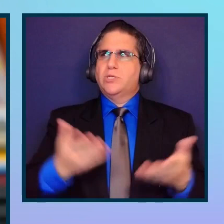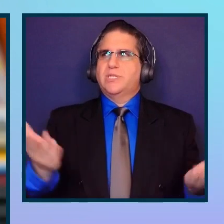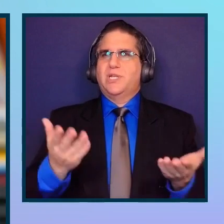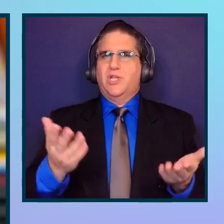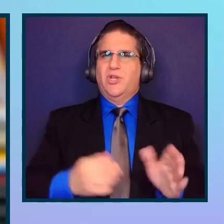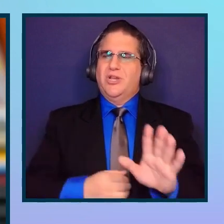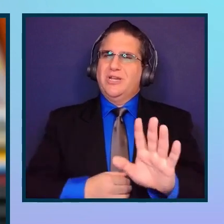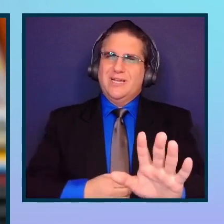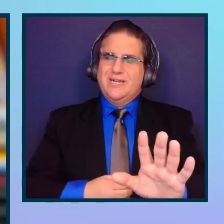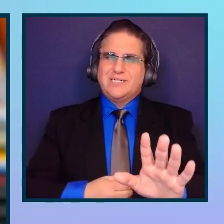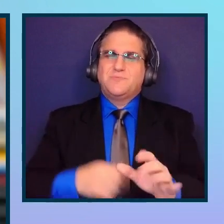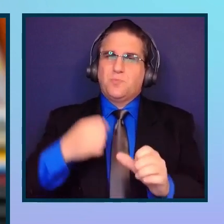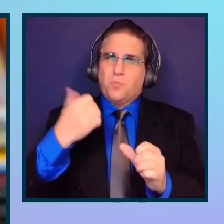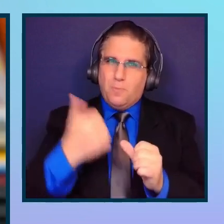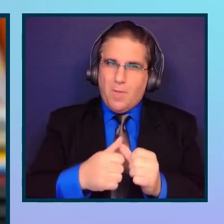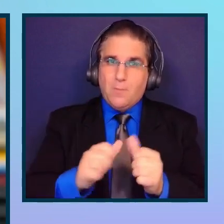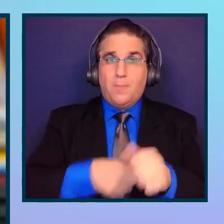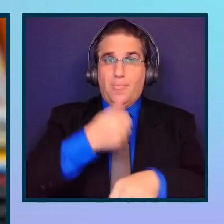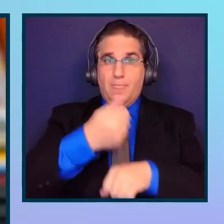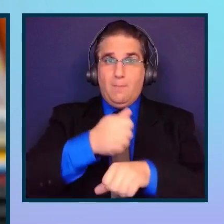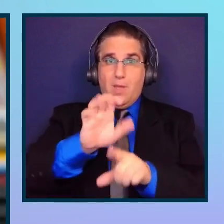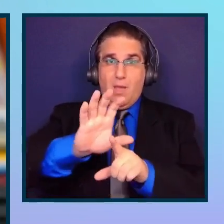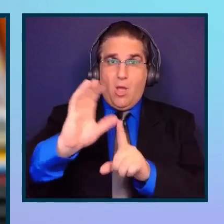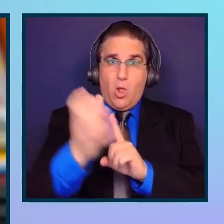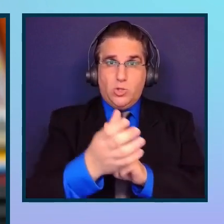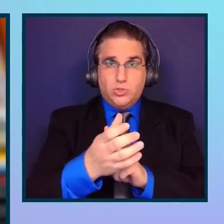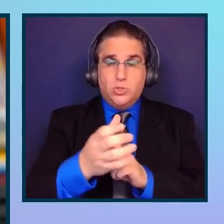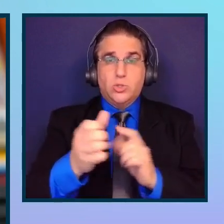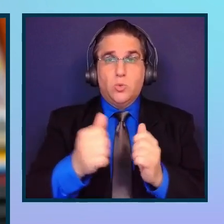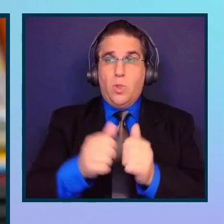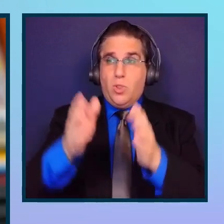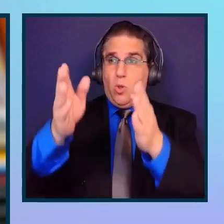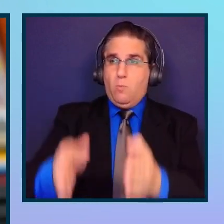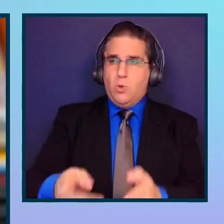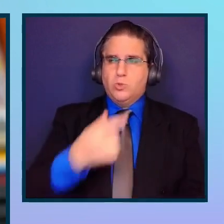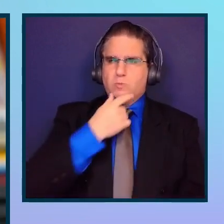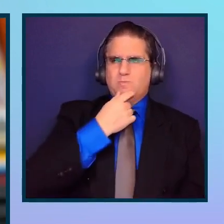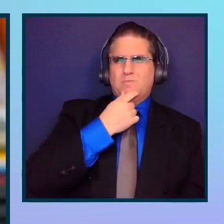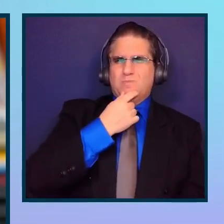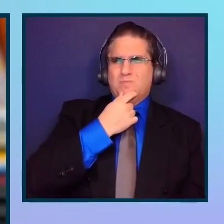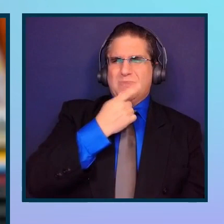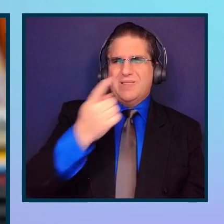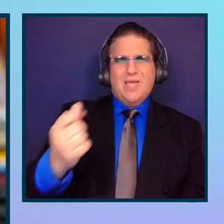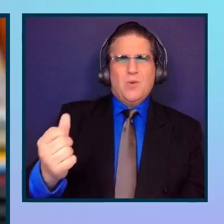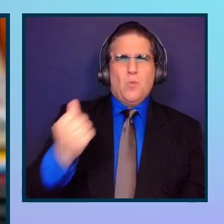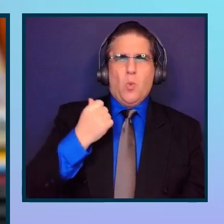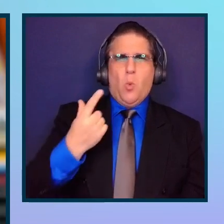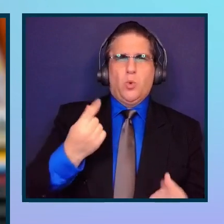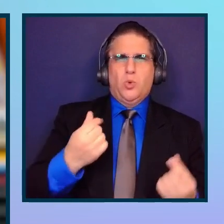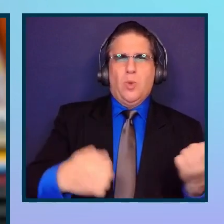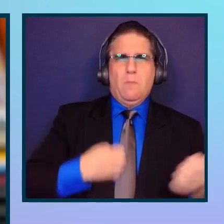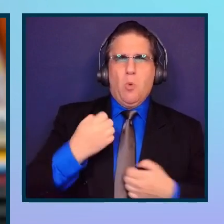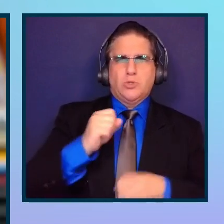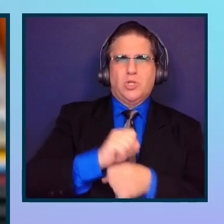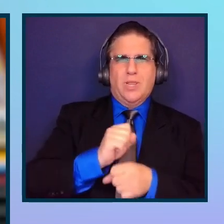where somebody who ordinarily wouldn't do emotional labor in this area, will do emotional labor in this area,